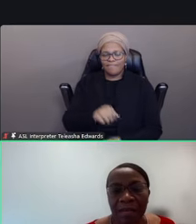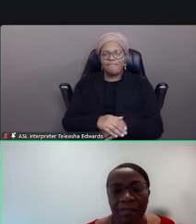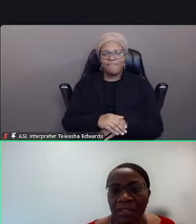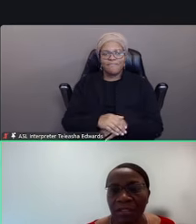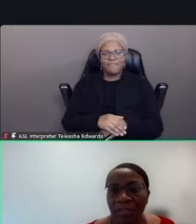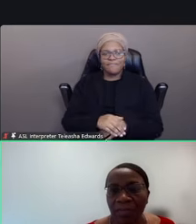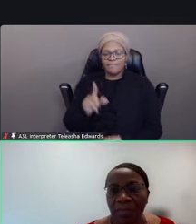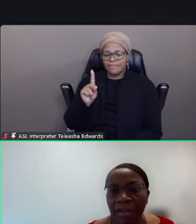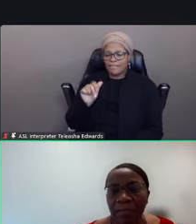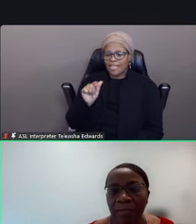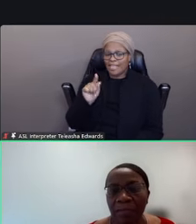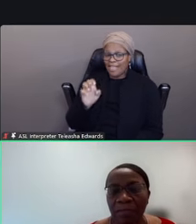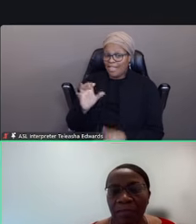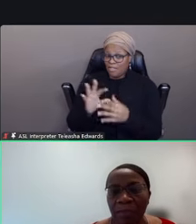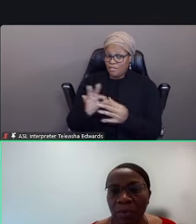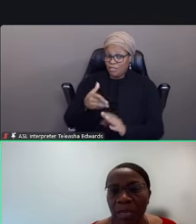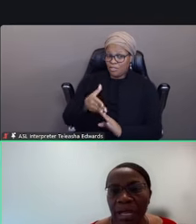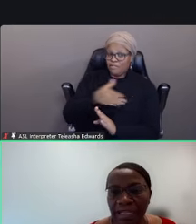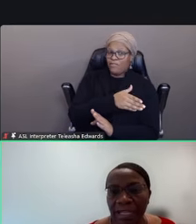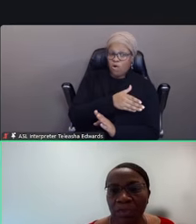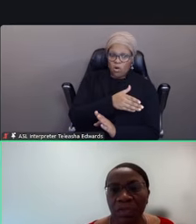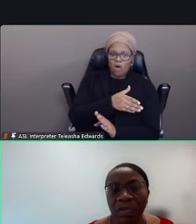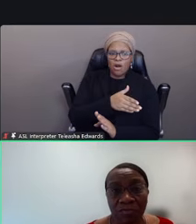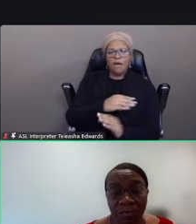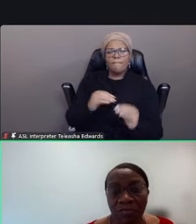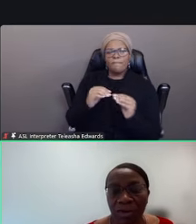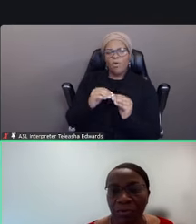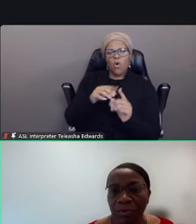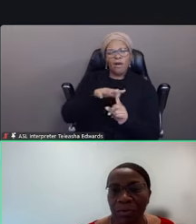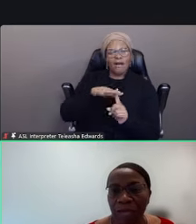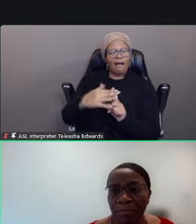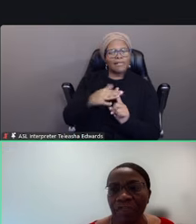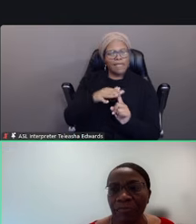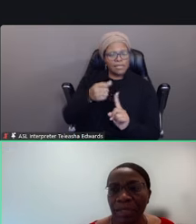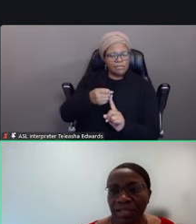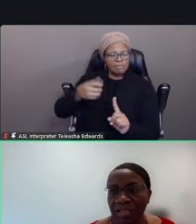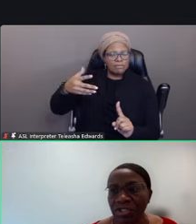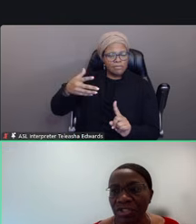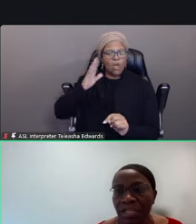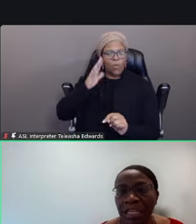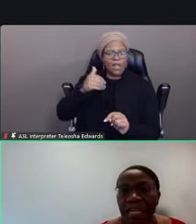um just to provide a little bit more context, we're going to run through a brief presentation.